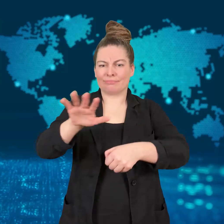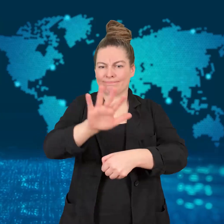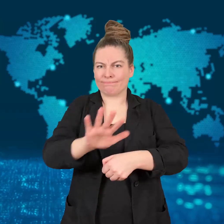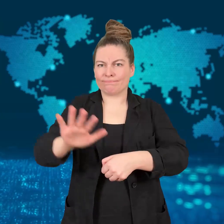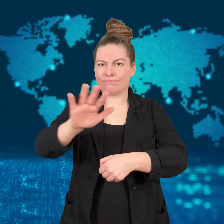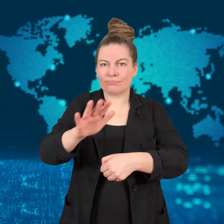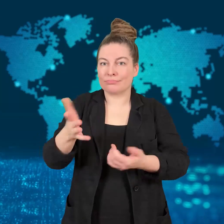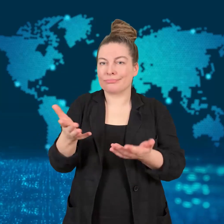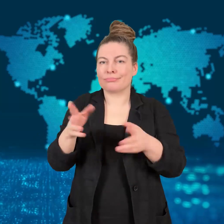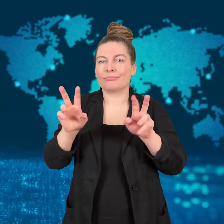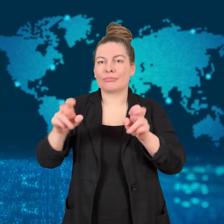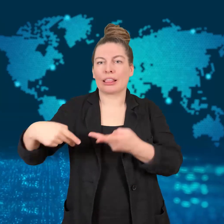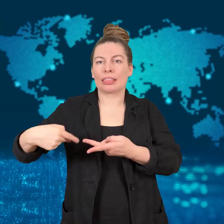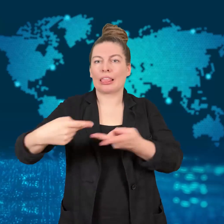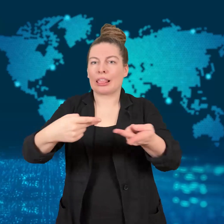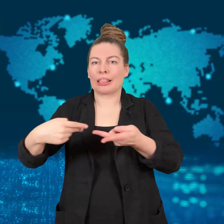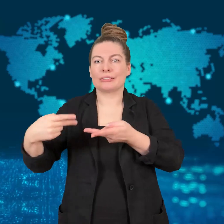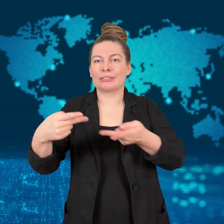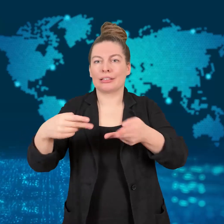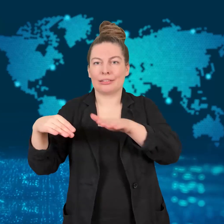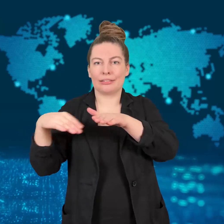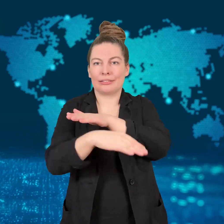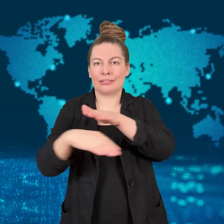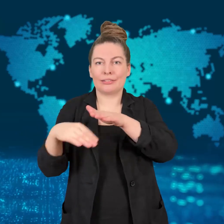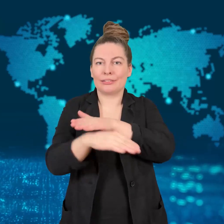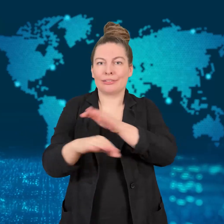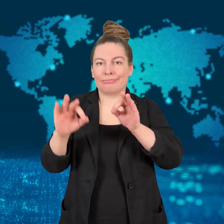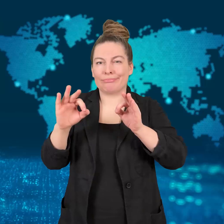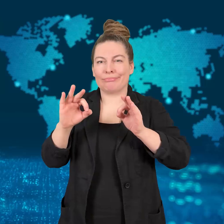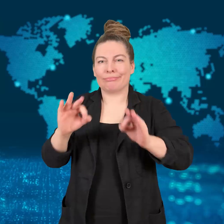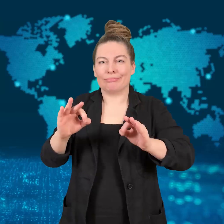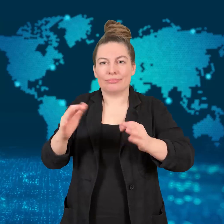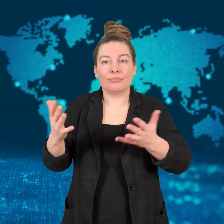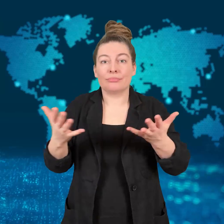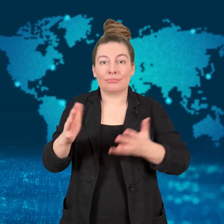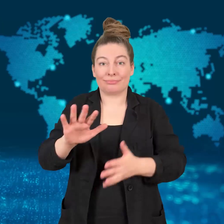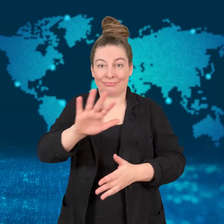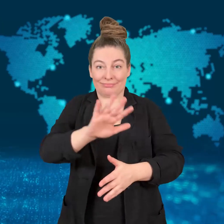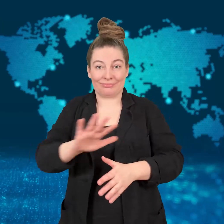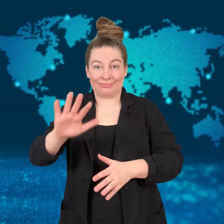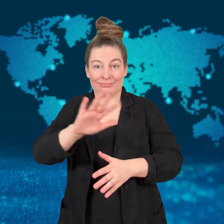Last year, there were at least 65 migrant bodies found